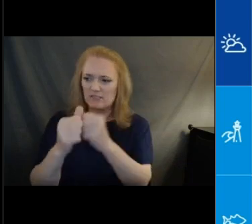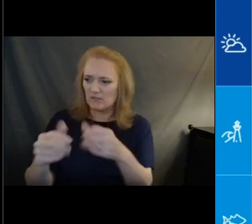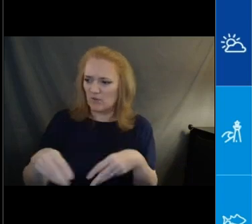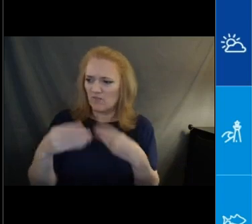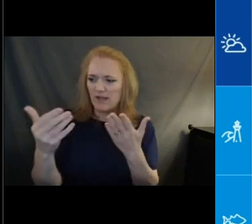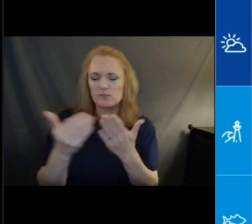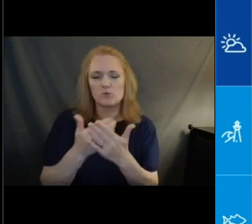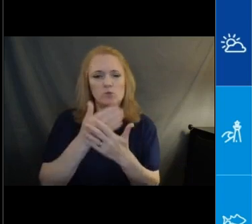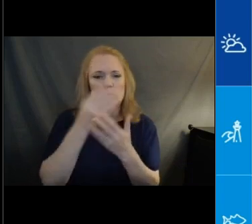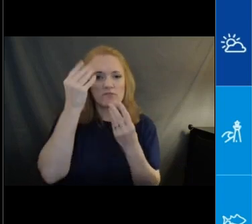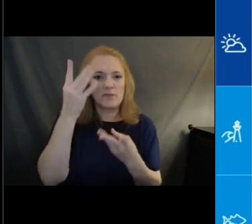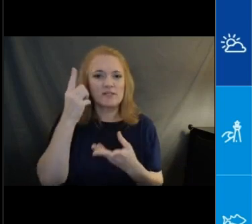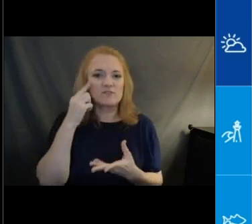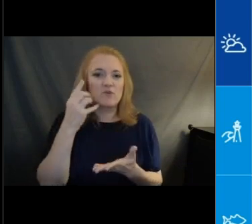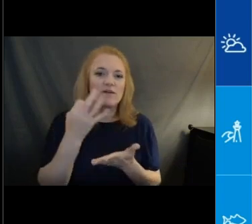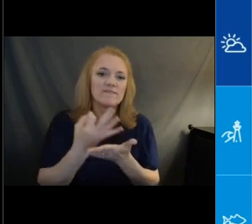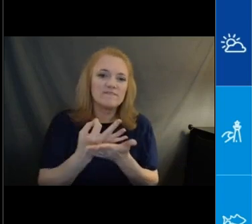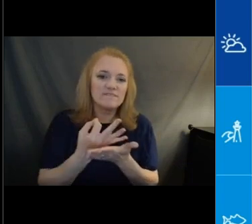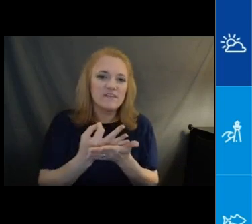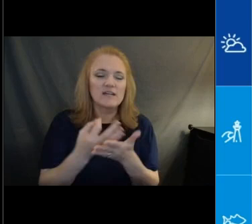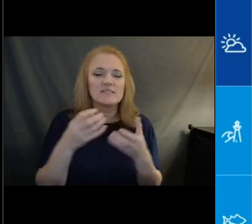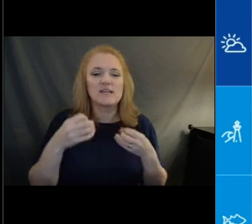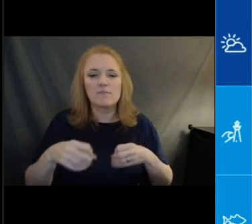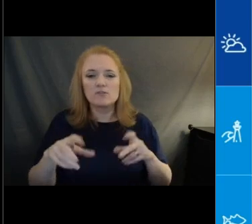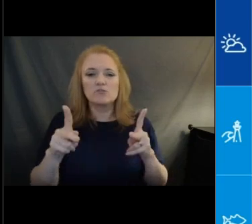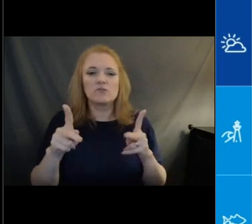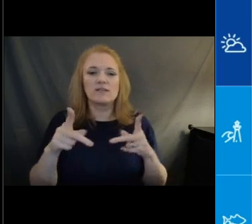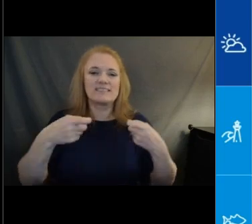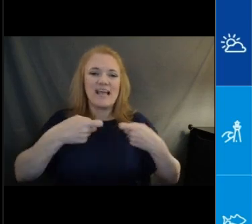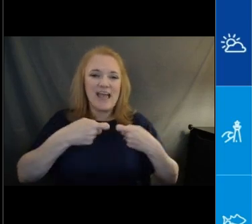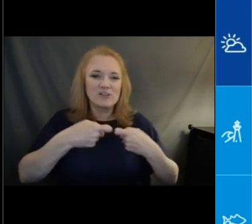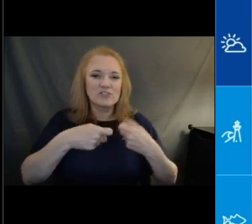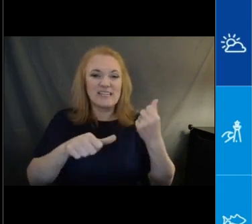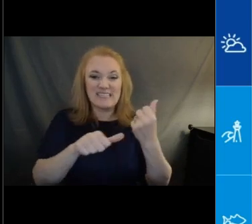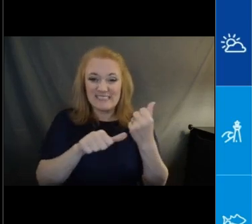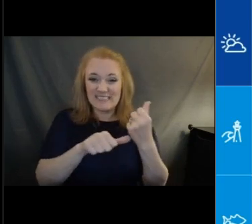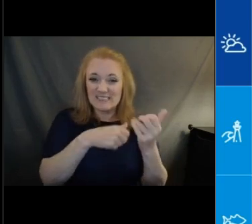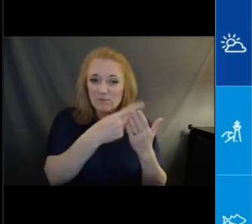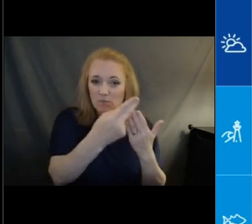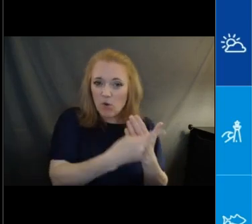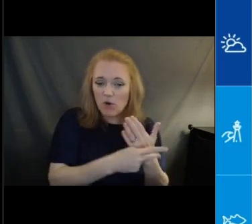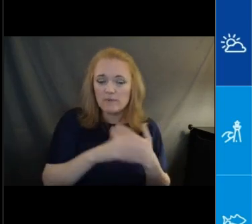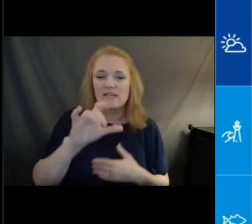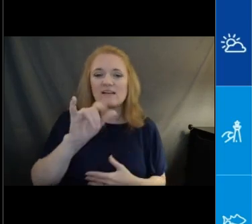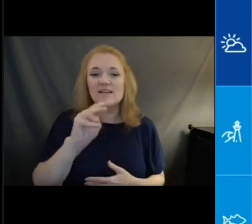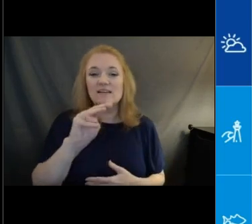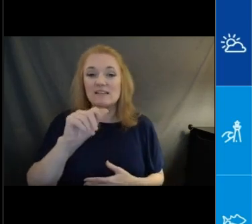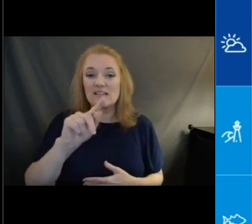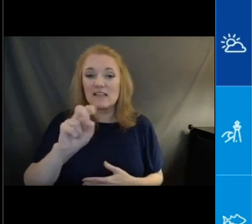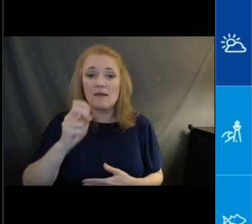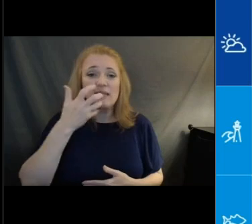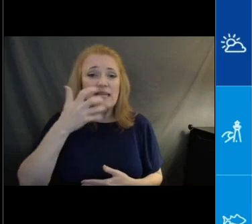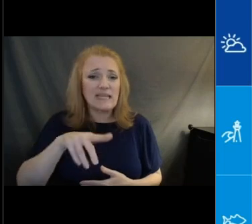on funding opportunities, energy assistance programs, climate and heat tools or maps,